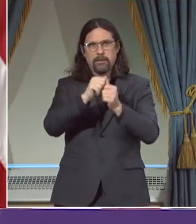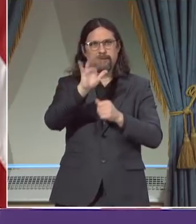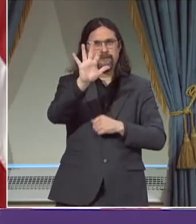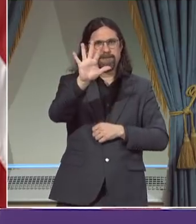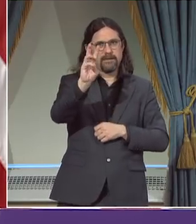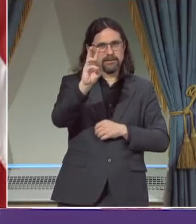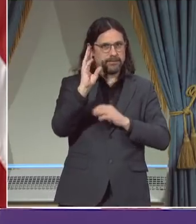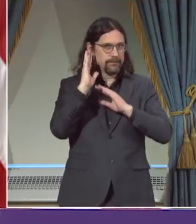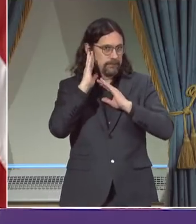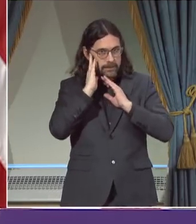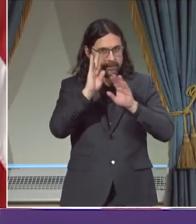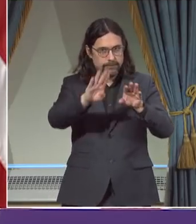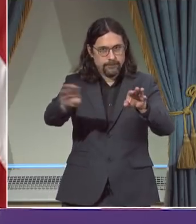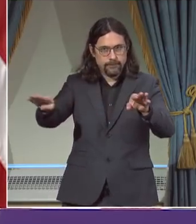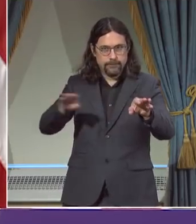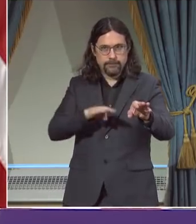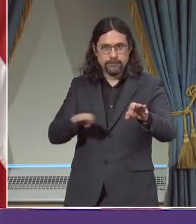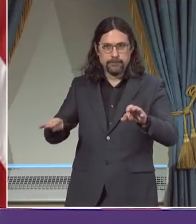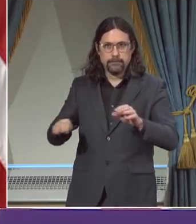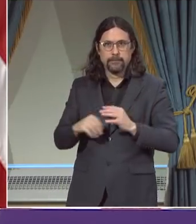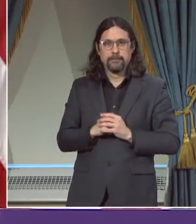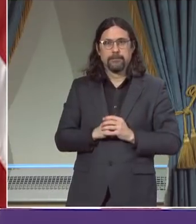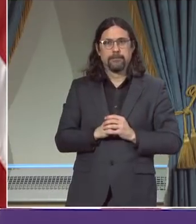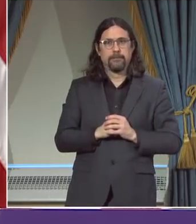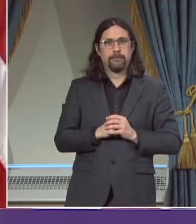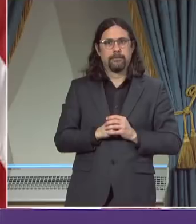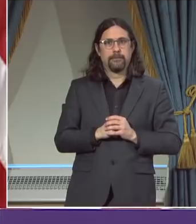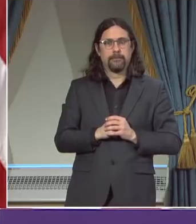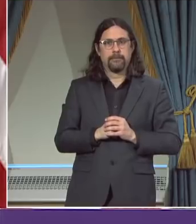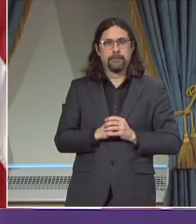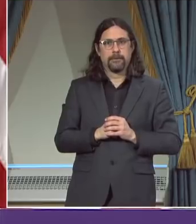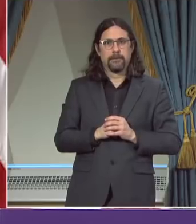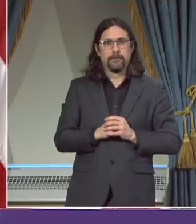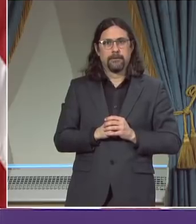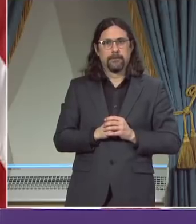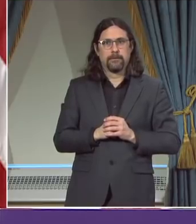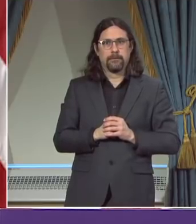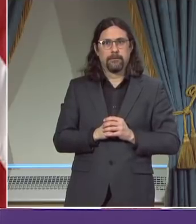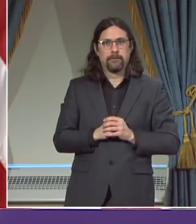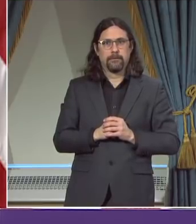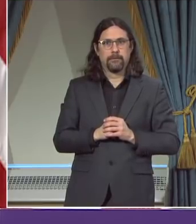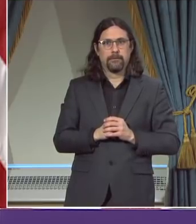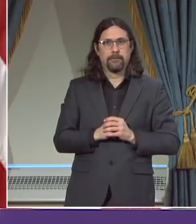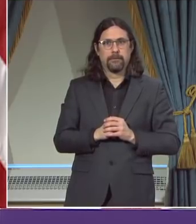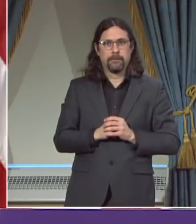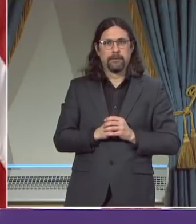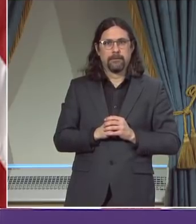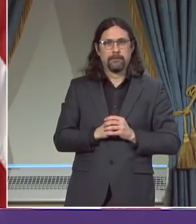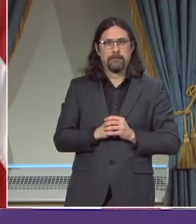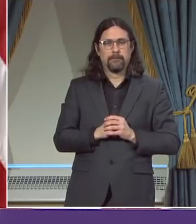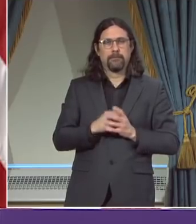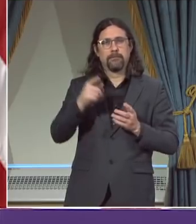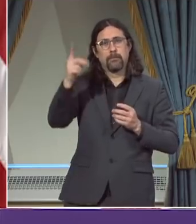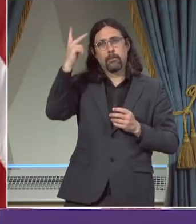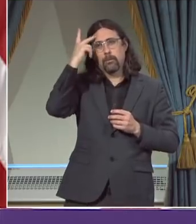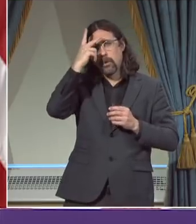ANDE DENSPE. THE PARTNERSHIP WITH CENTRAL PARK CONSERVANCY, PARKS DEPARTMENT,